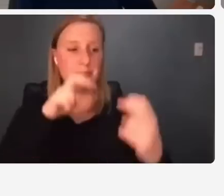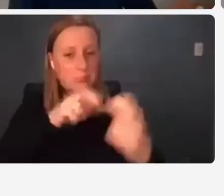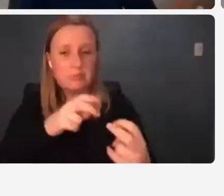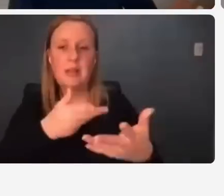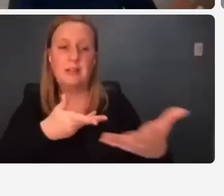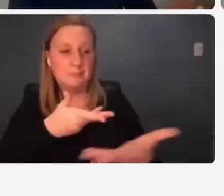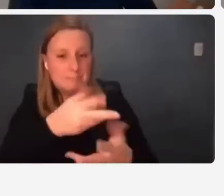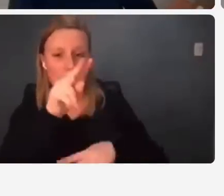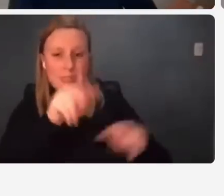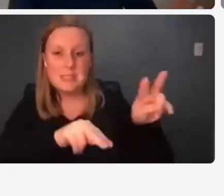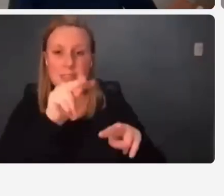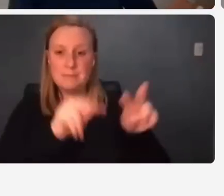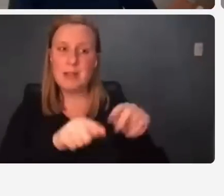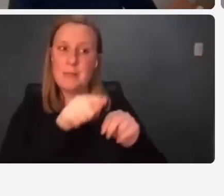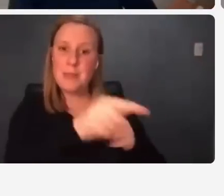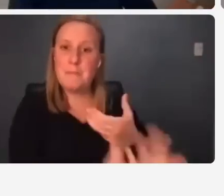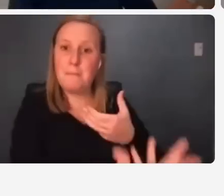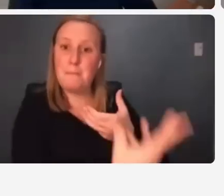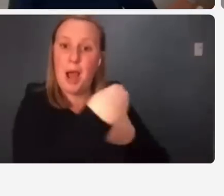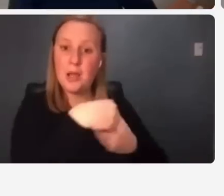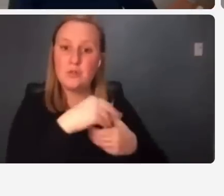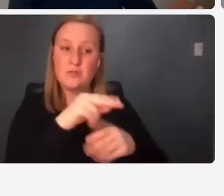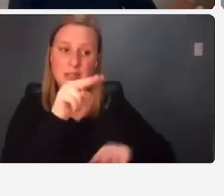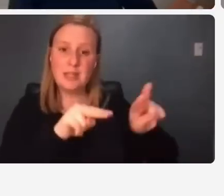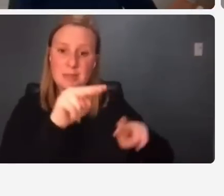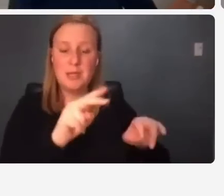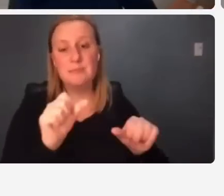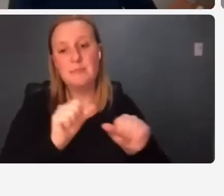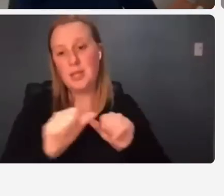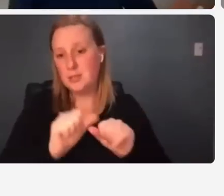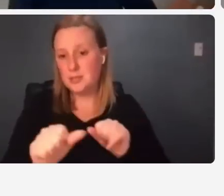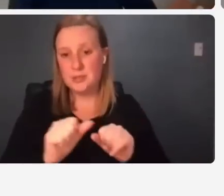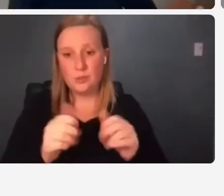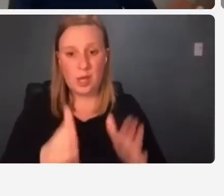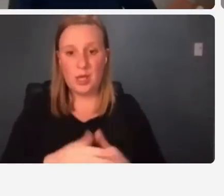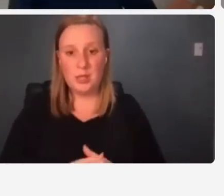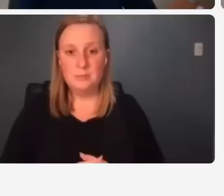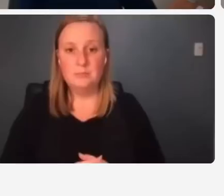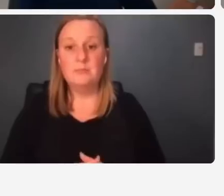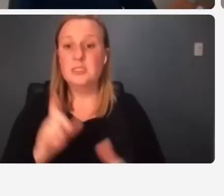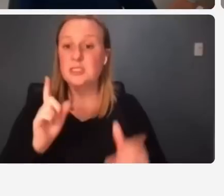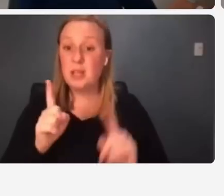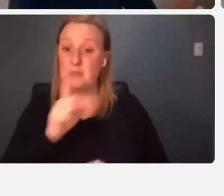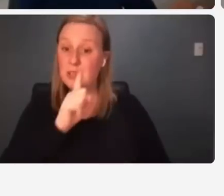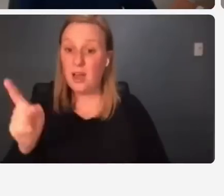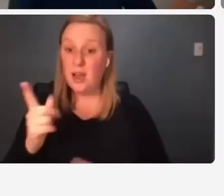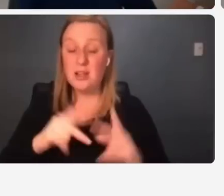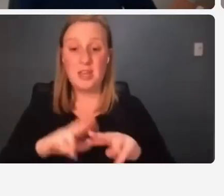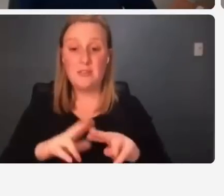That's the best practice model. It's not always possible. If we have lockdown requirements we have to